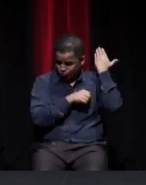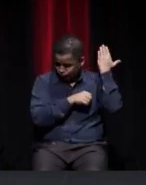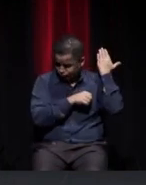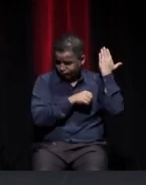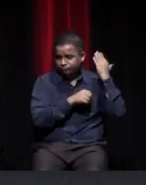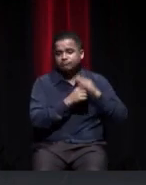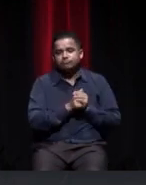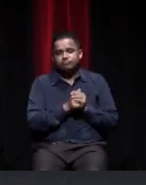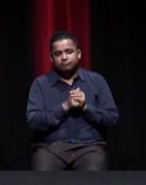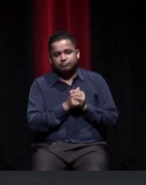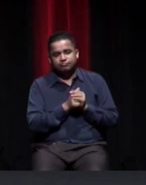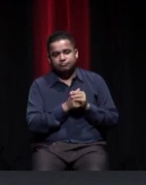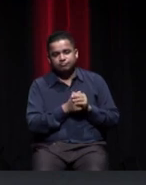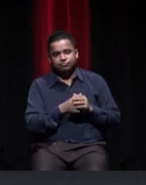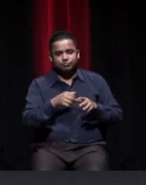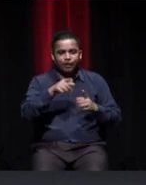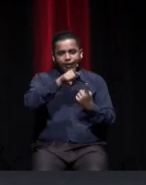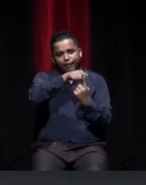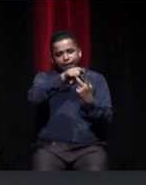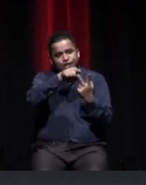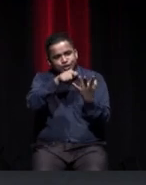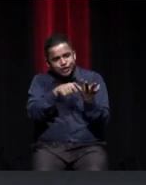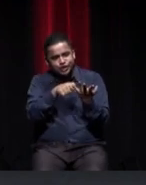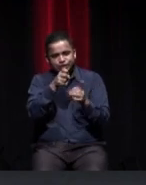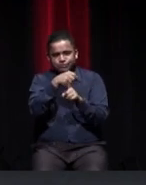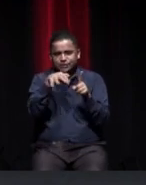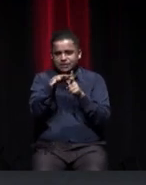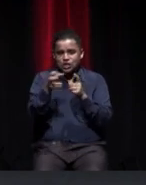New types of society are forming before our very eyes.